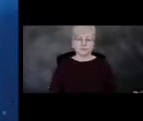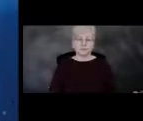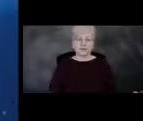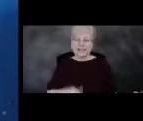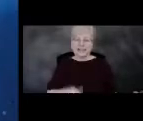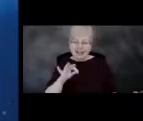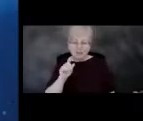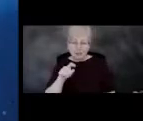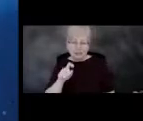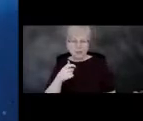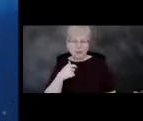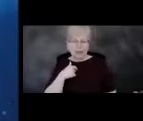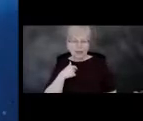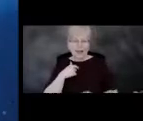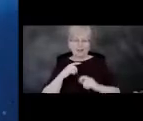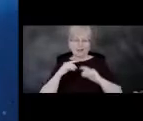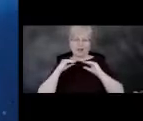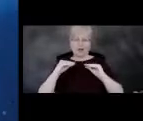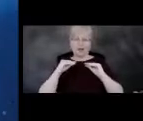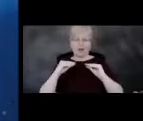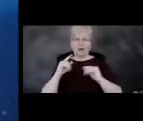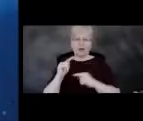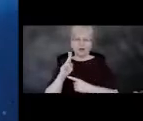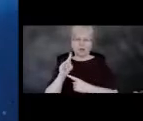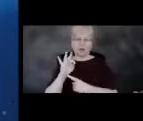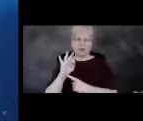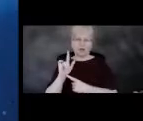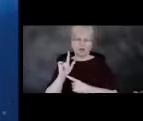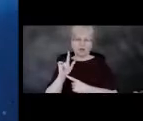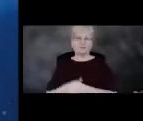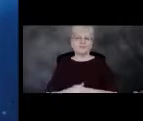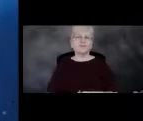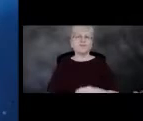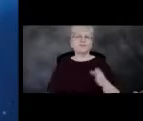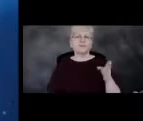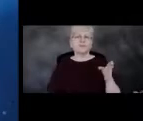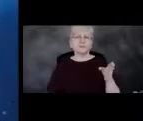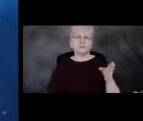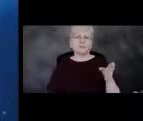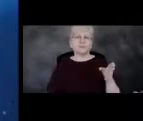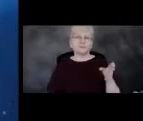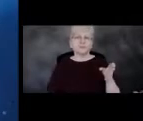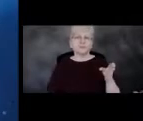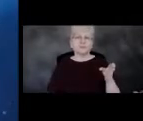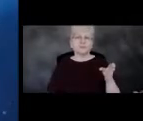16:53:07 So now we've got a video there and as you can see, they are really superfast